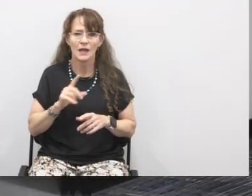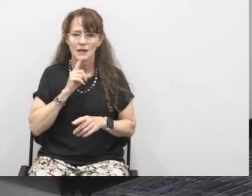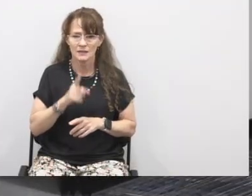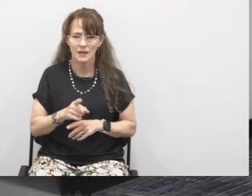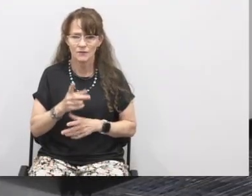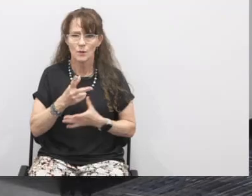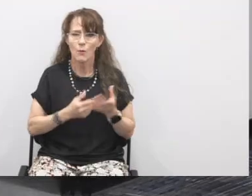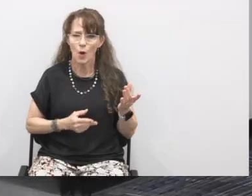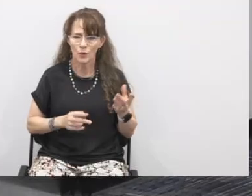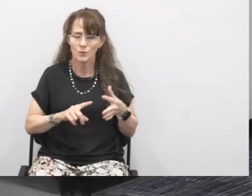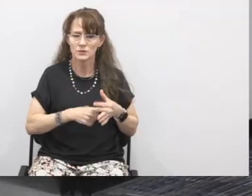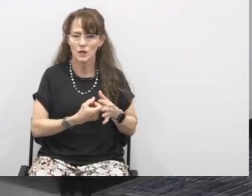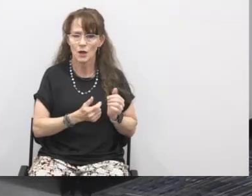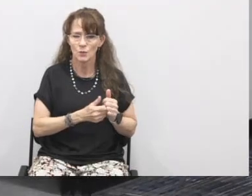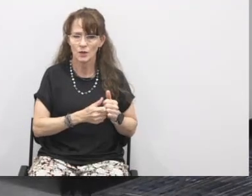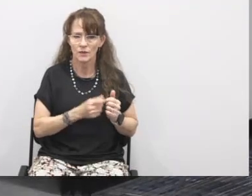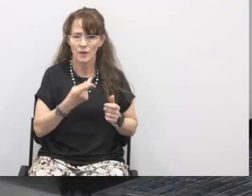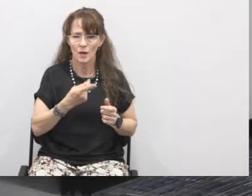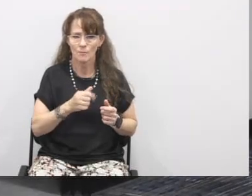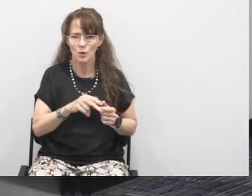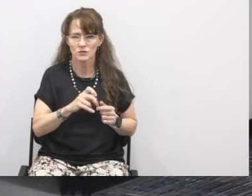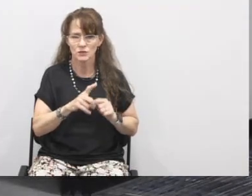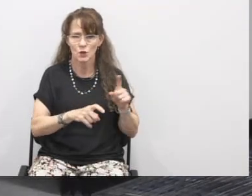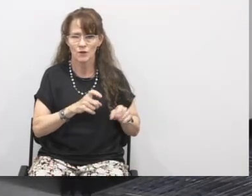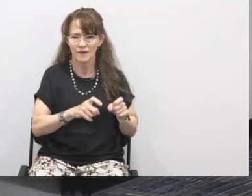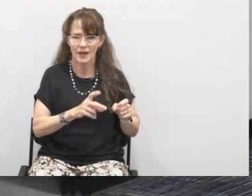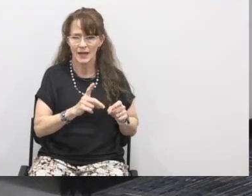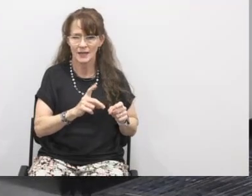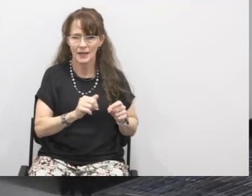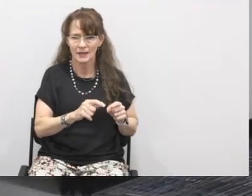We always start with the pulse survey data, but I think that it is incomplete